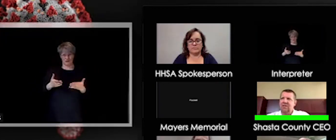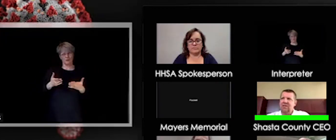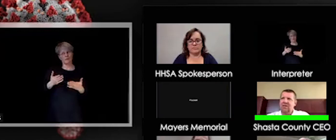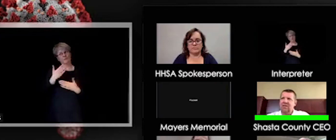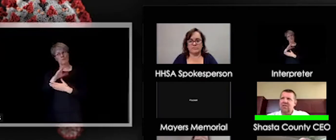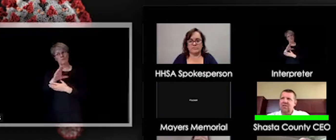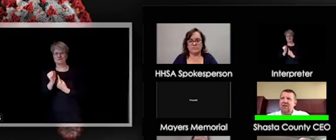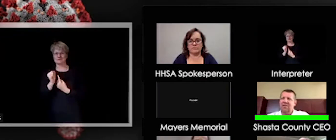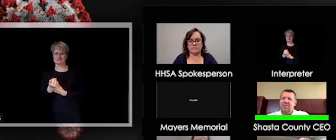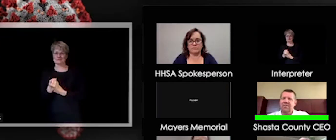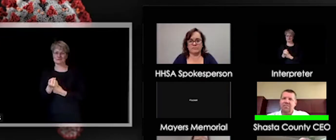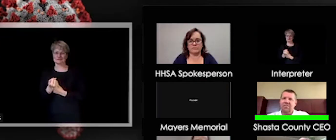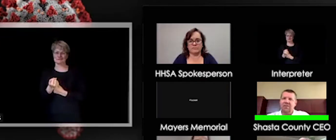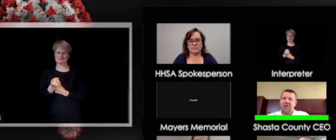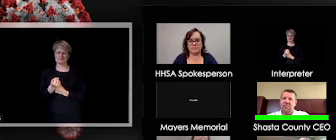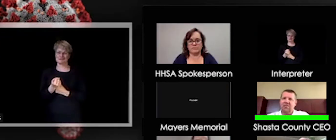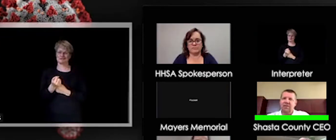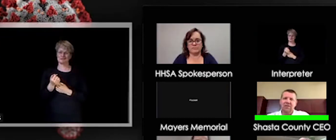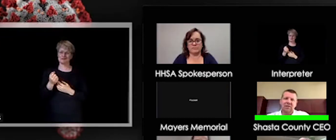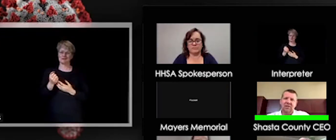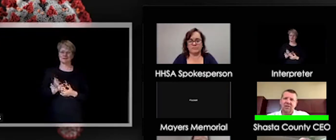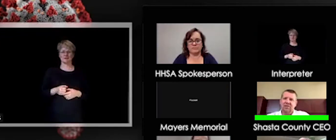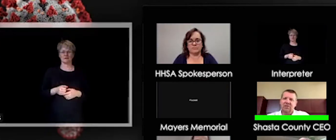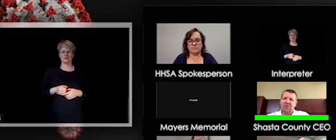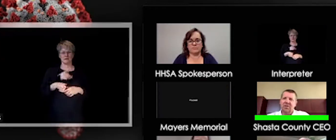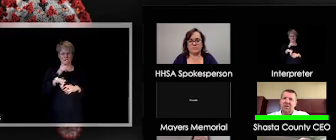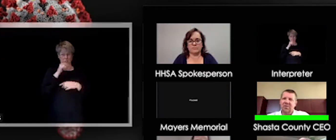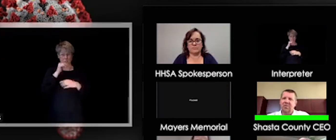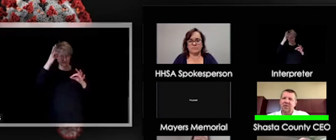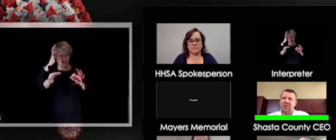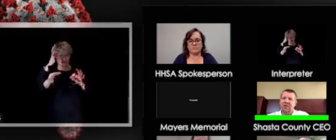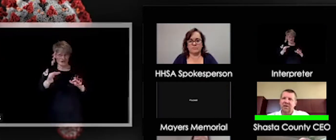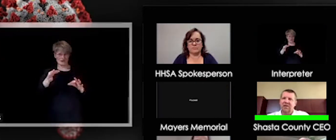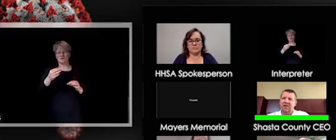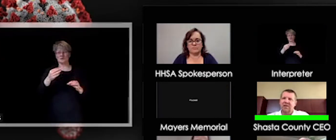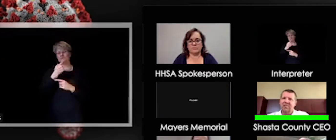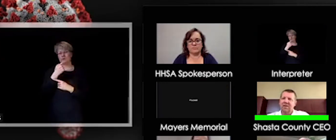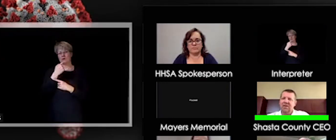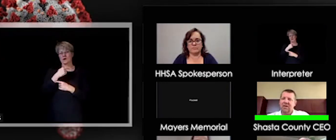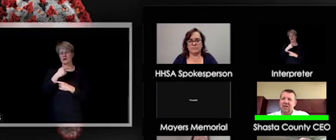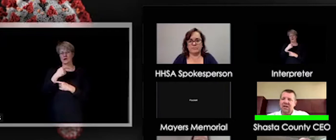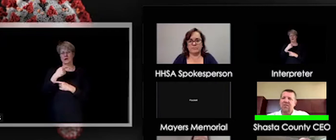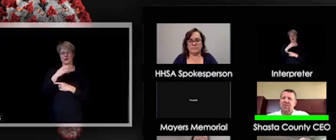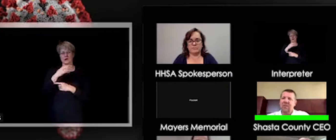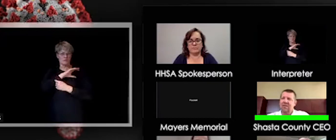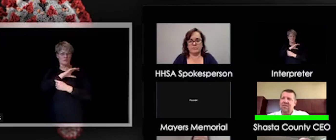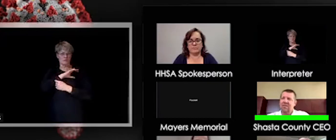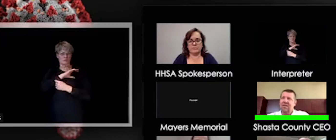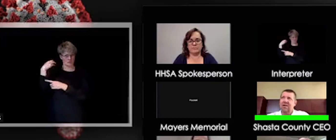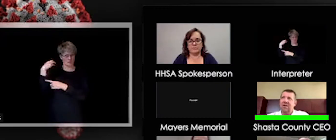that the Redding Police Chief and the Sheriff would be looking at, if things got bad. I